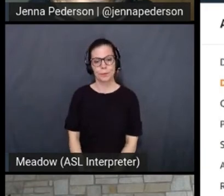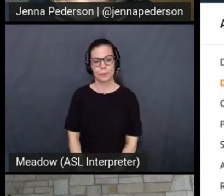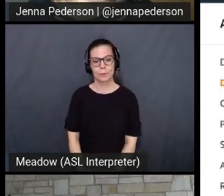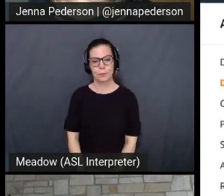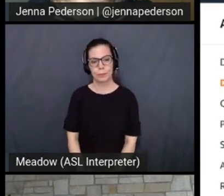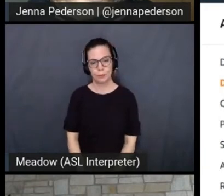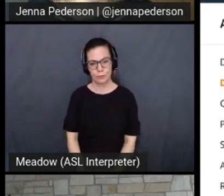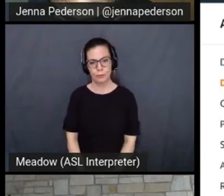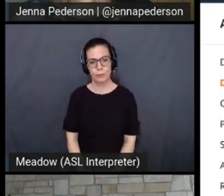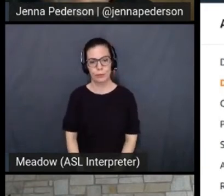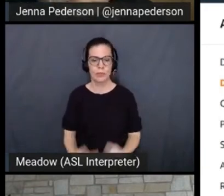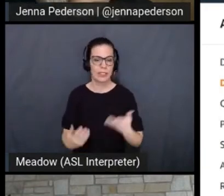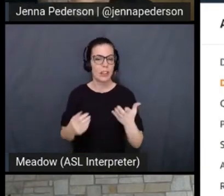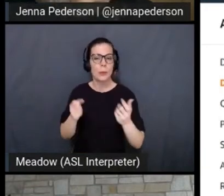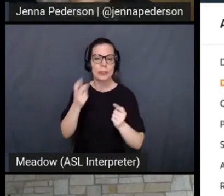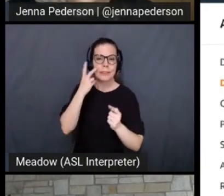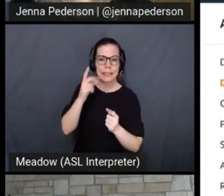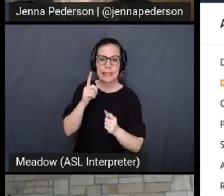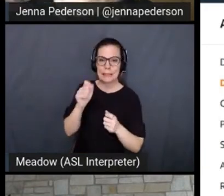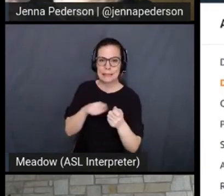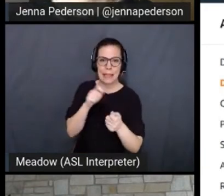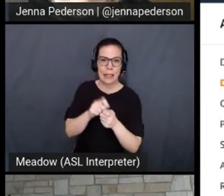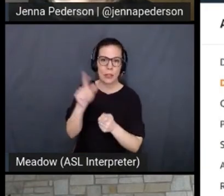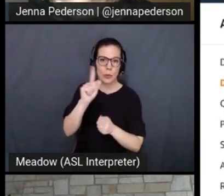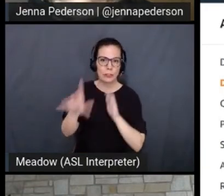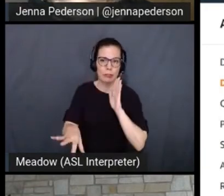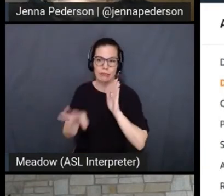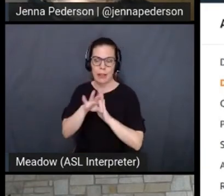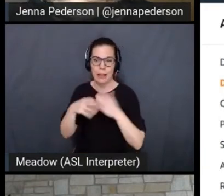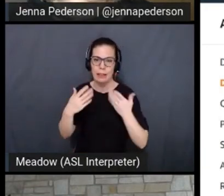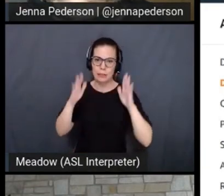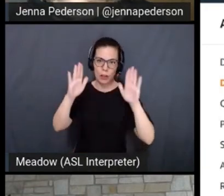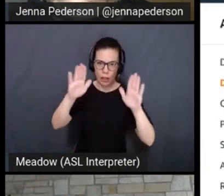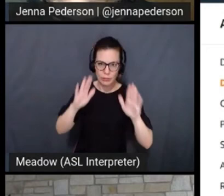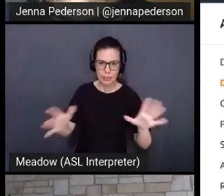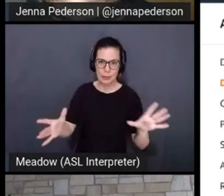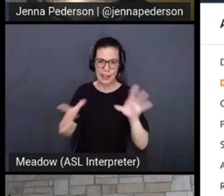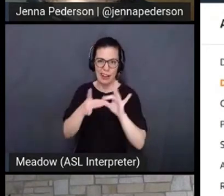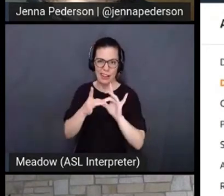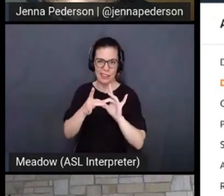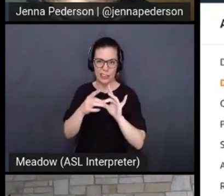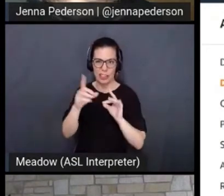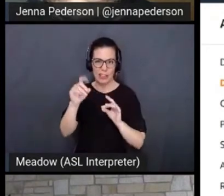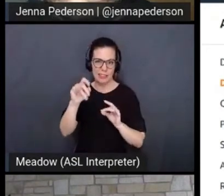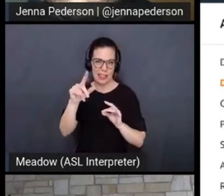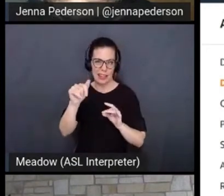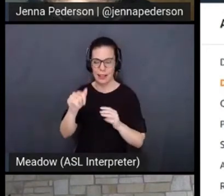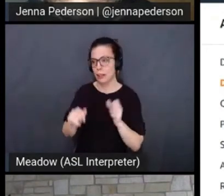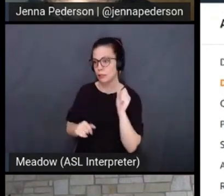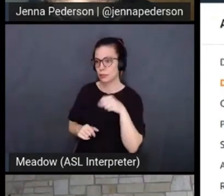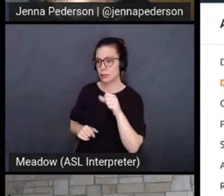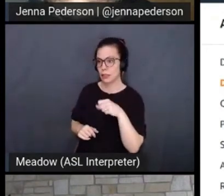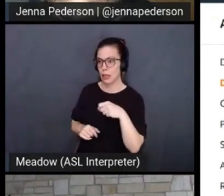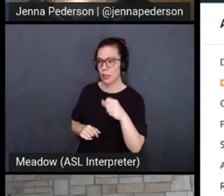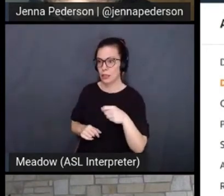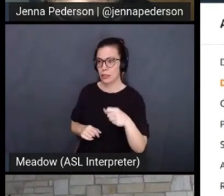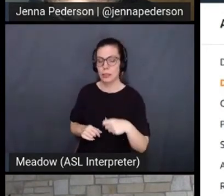That way you can see exactly where you'll find all this awesome connection data. So basically what you're gonna do